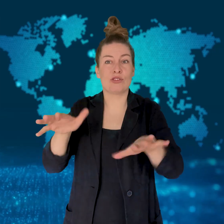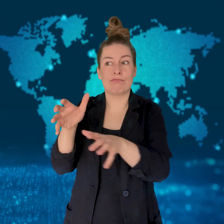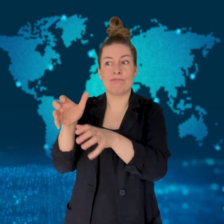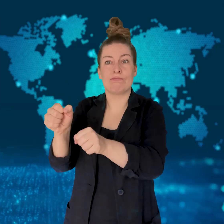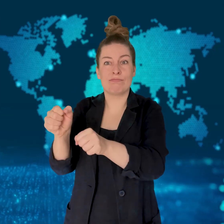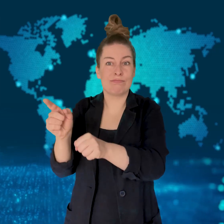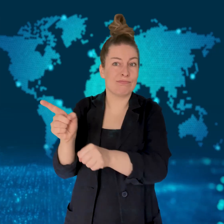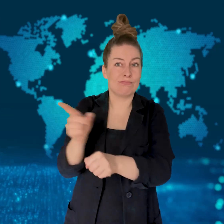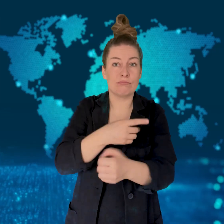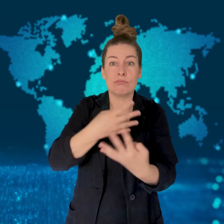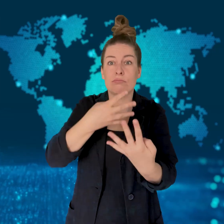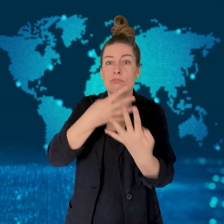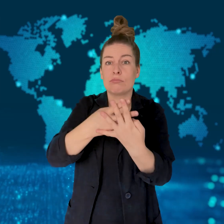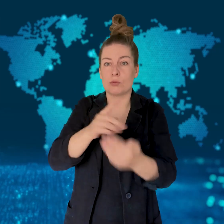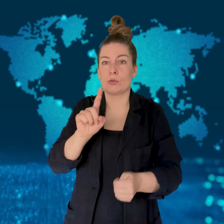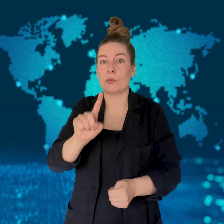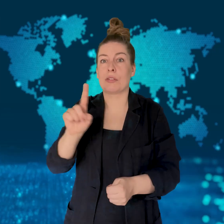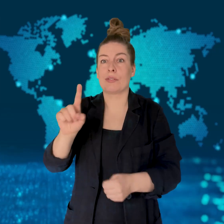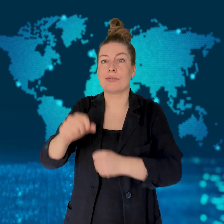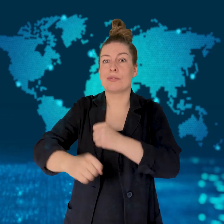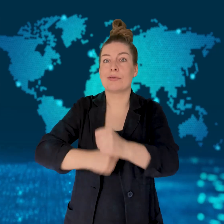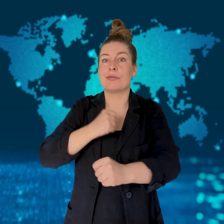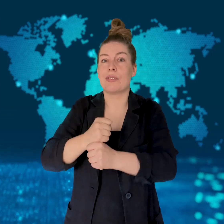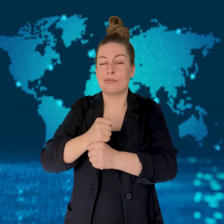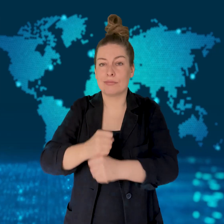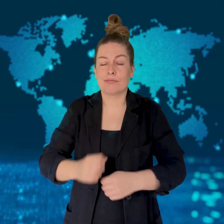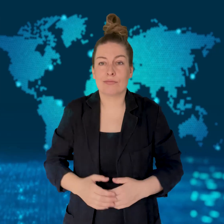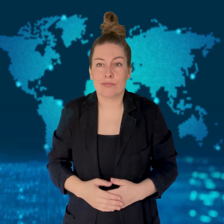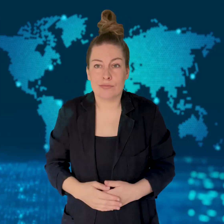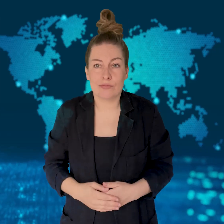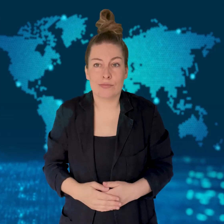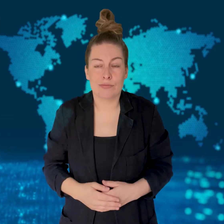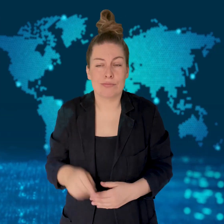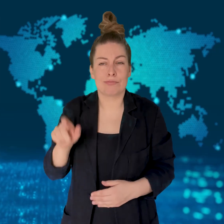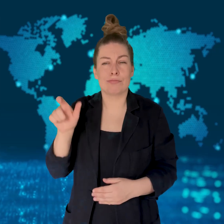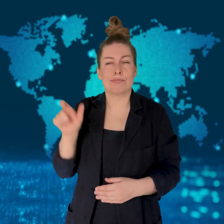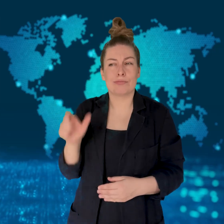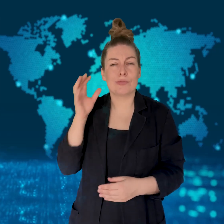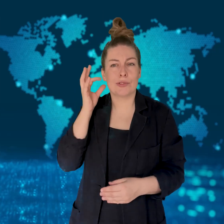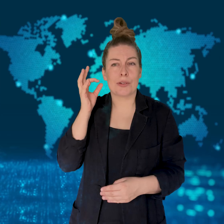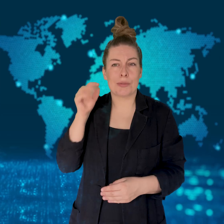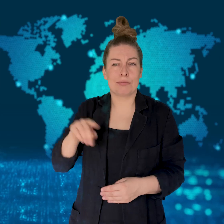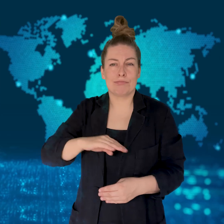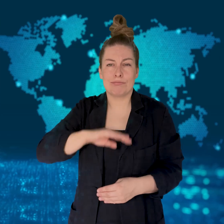in jail for supporting women's rights.